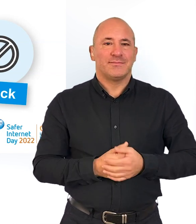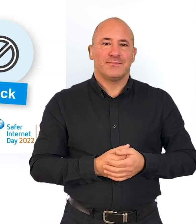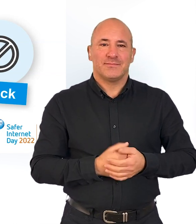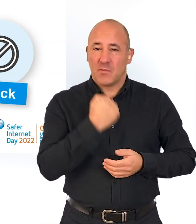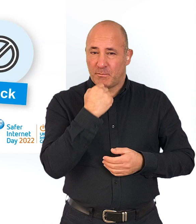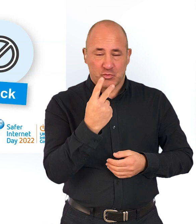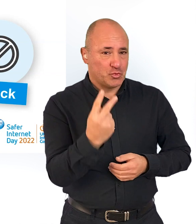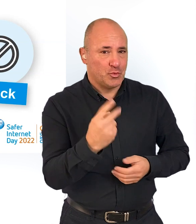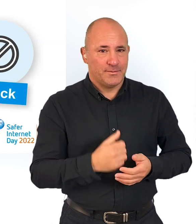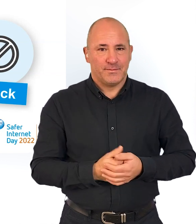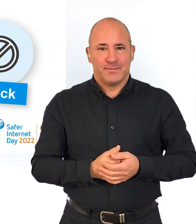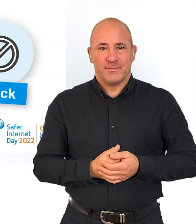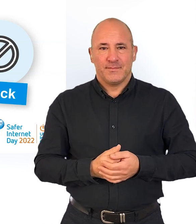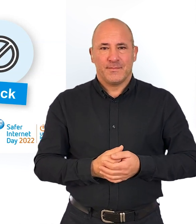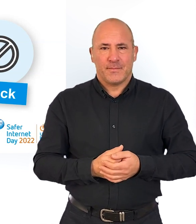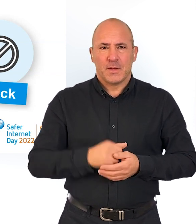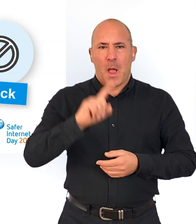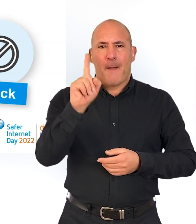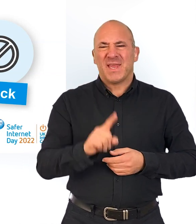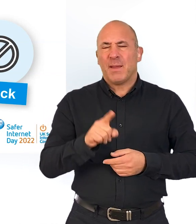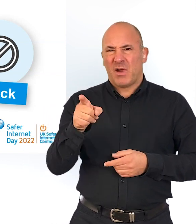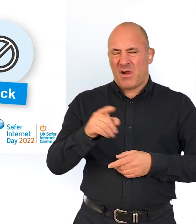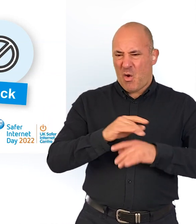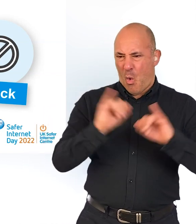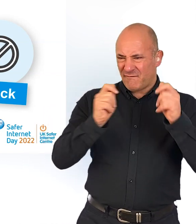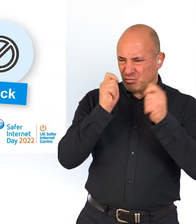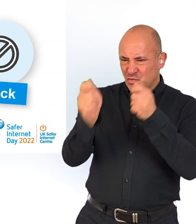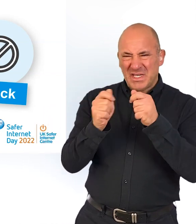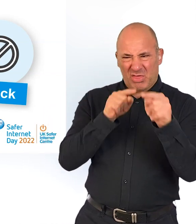Number 2. Look out for people who are being badly treated.